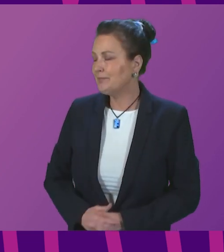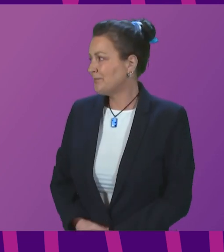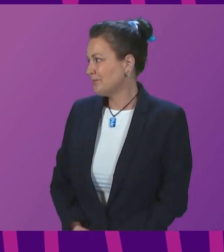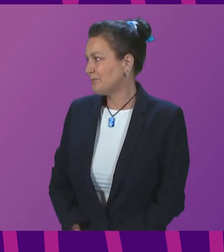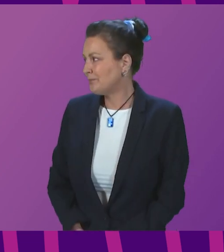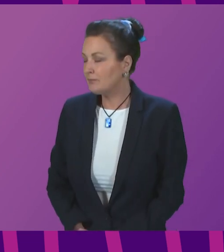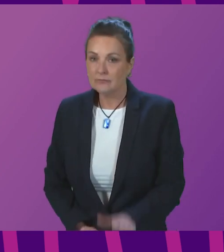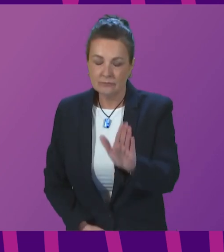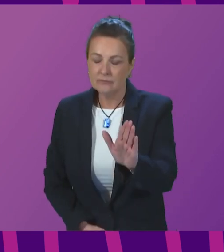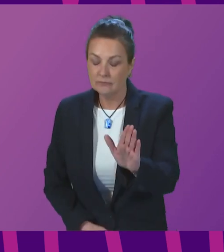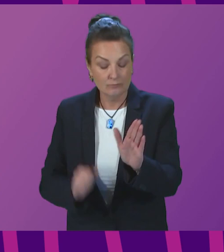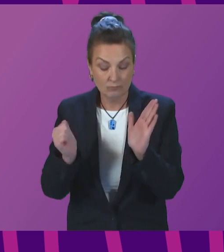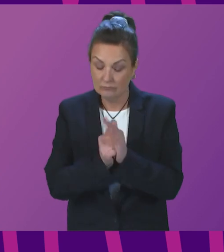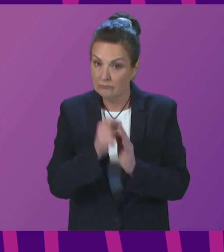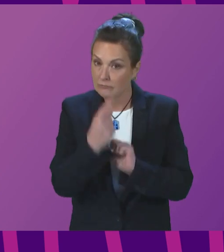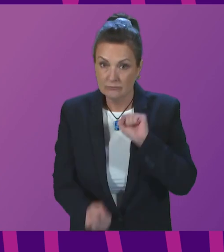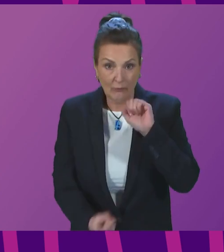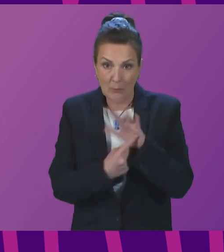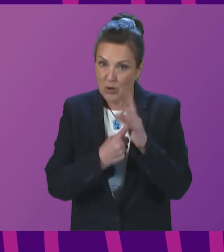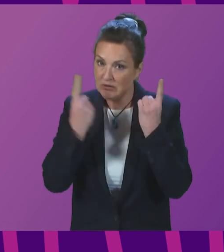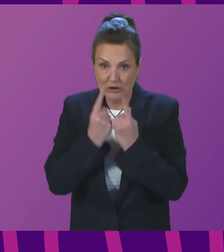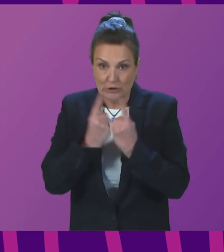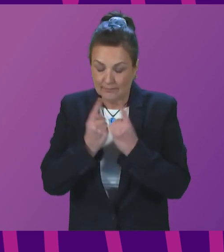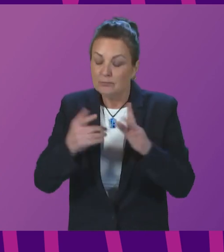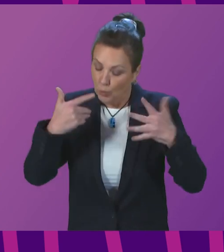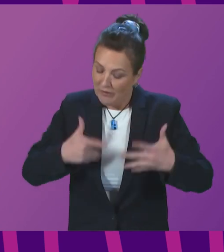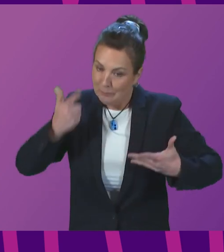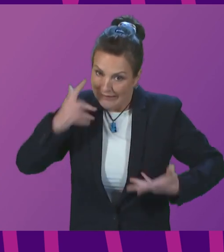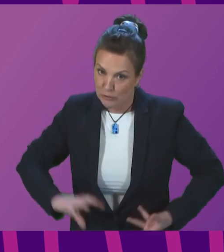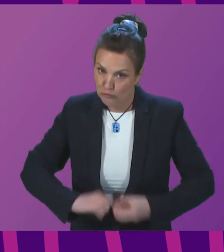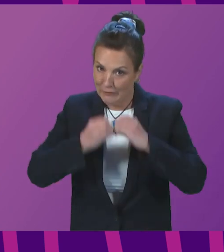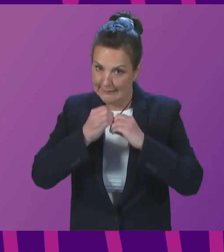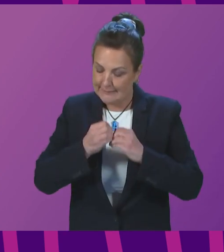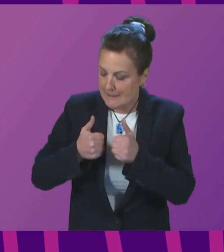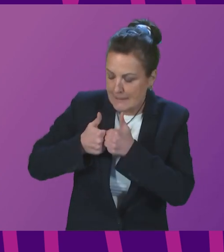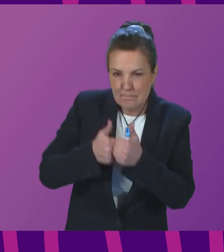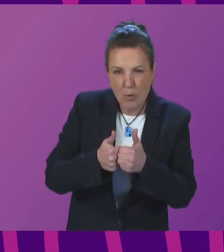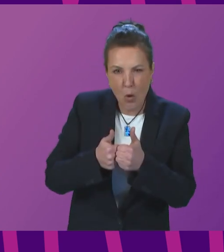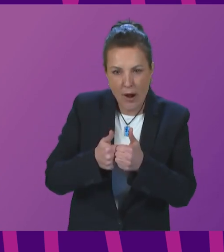We are, and we have been, designing support services to ensure that appropriate safeguarding